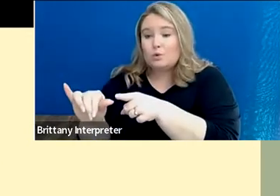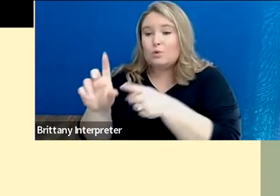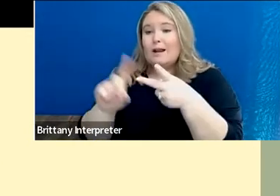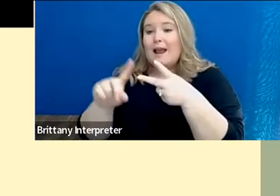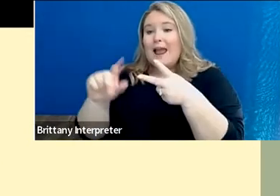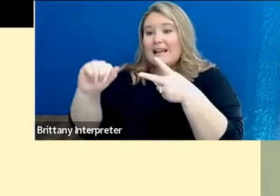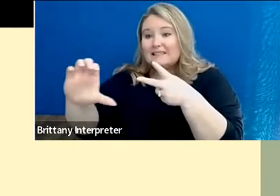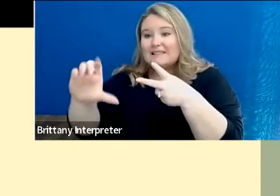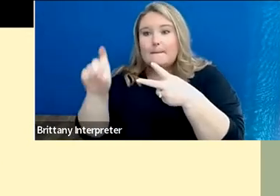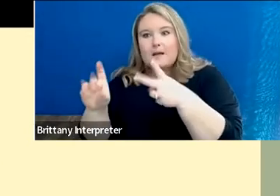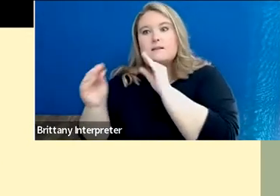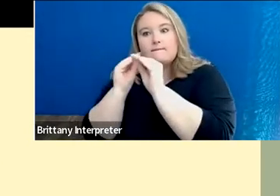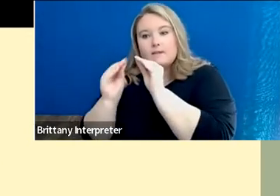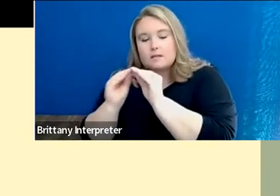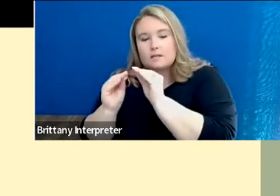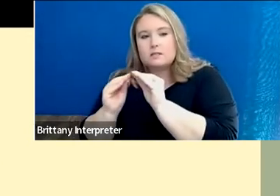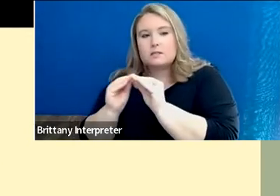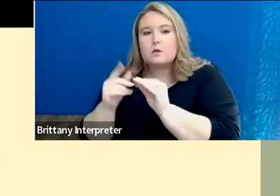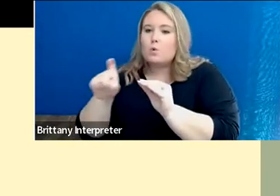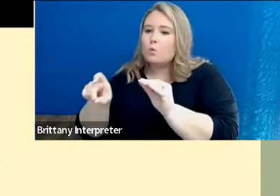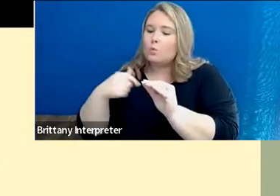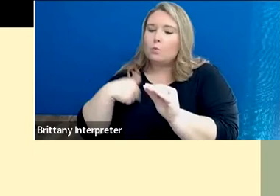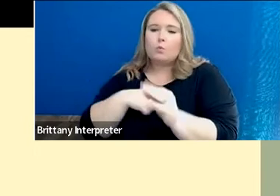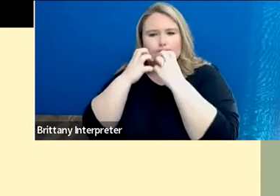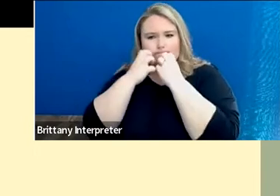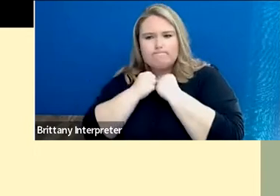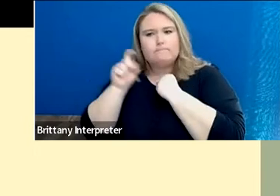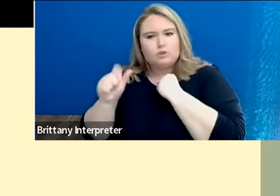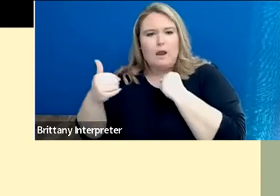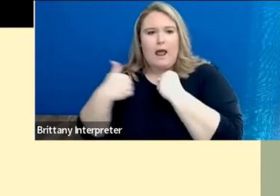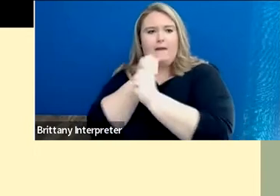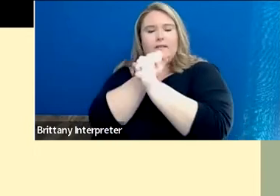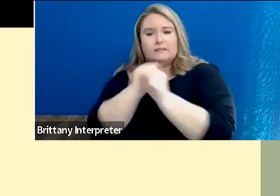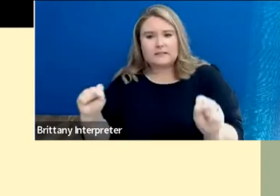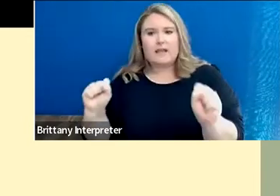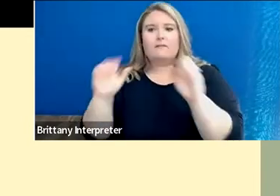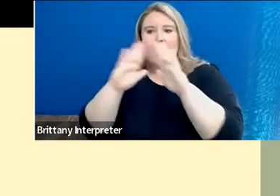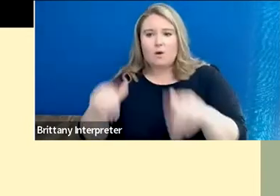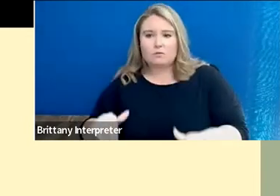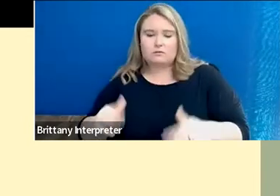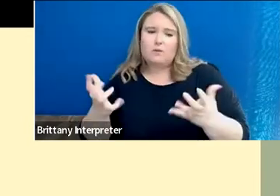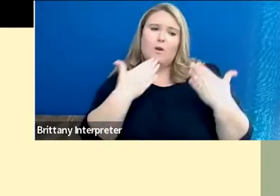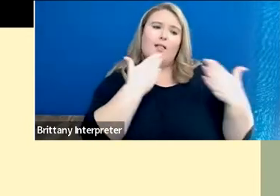So we deserve well maintained buildings, communities that are safe and physically safe. And I wanna thank you for this opportunity.